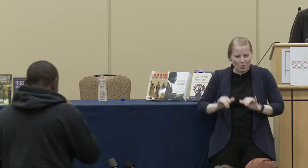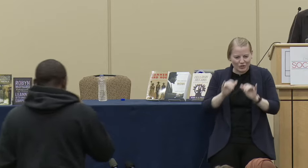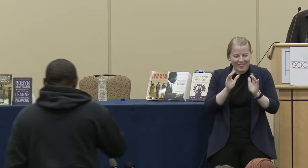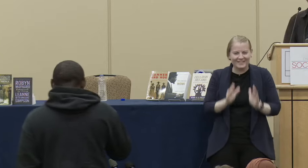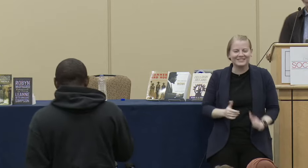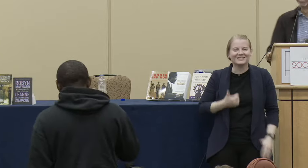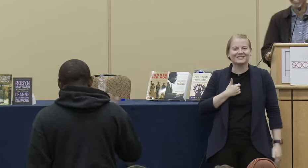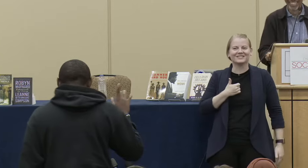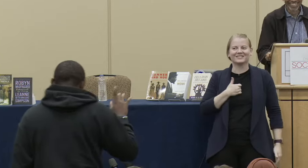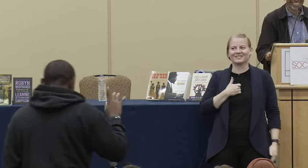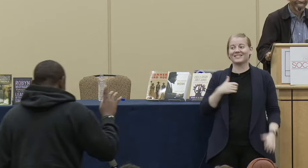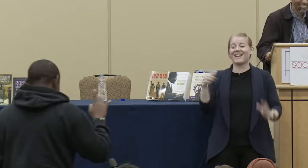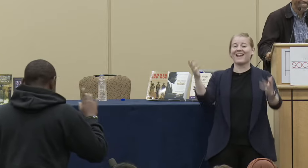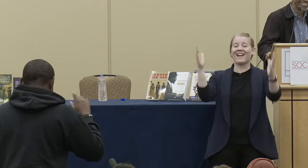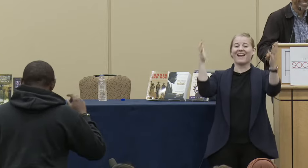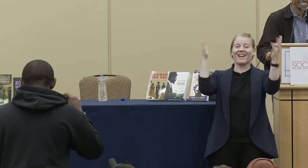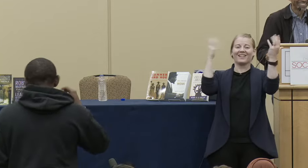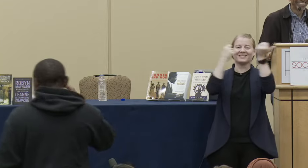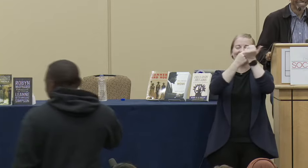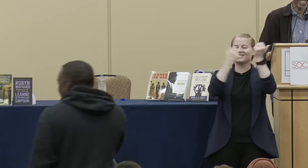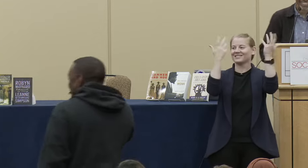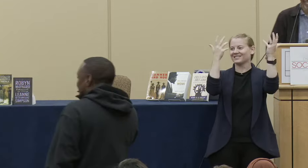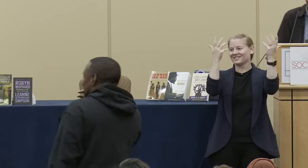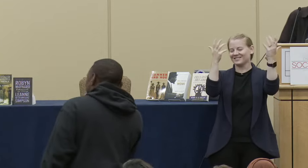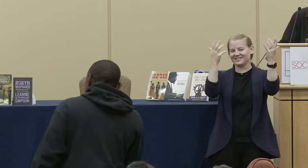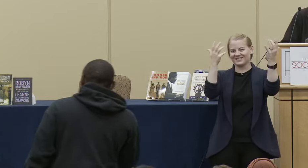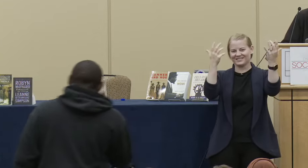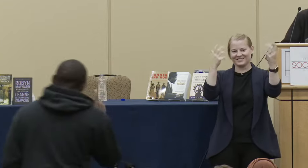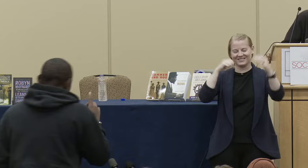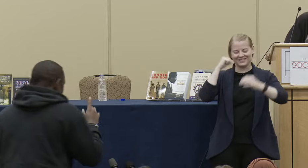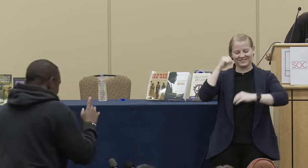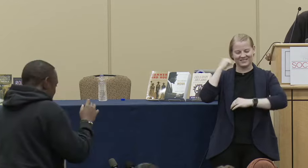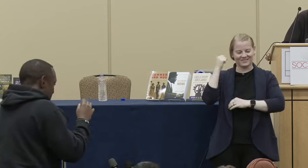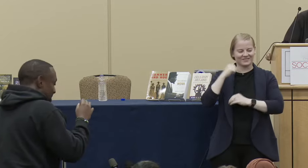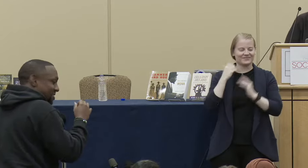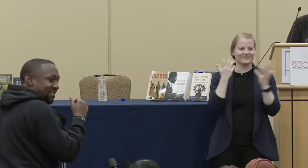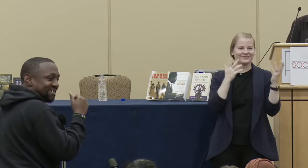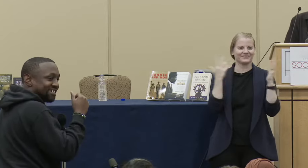okay with identifying with a socialist .